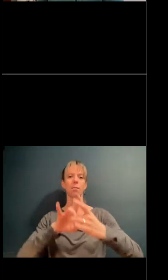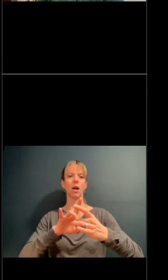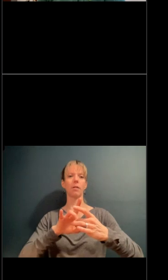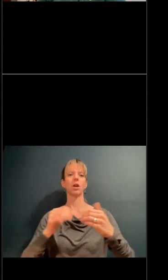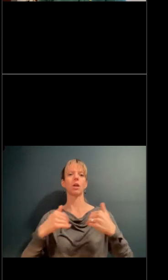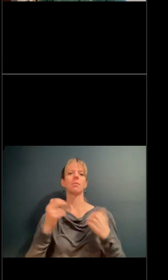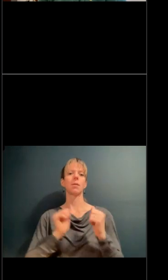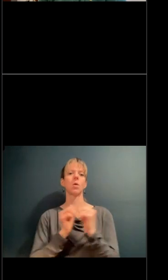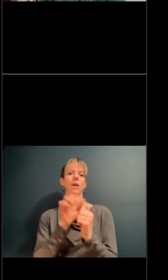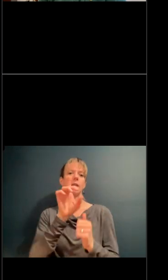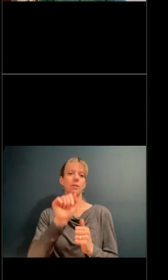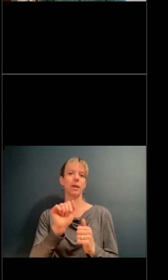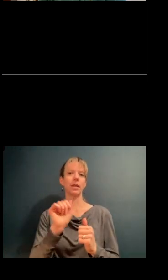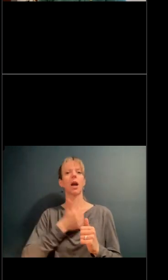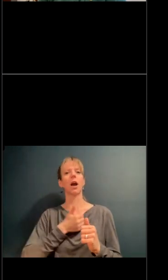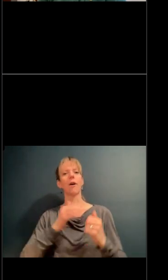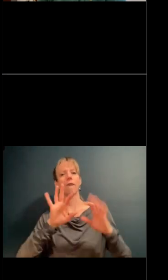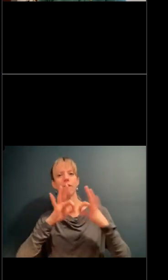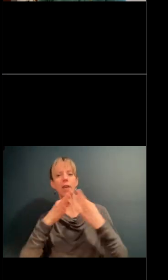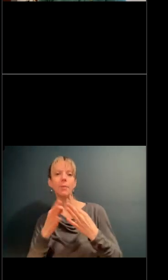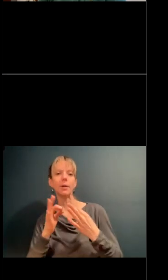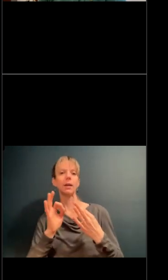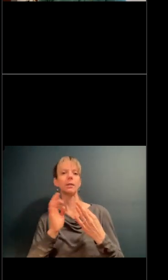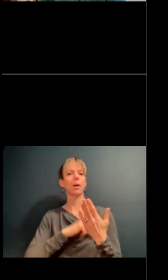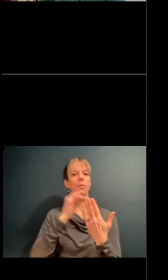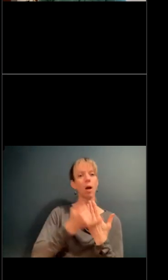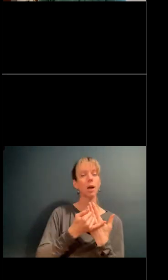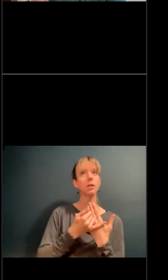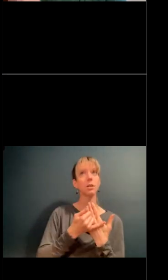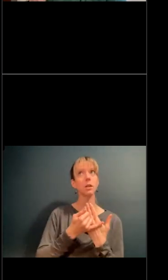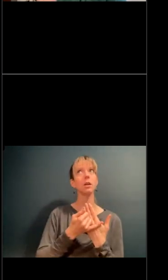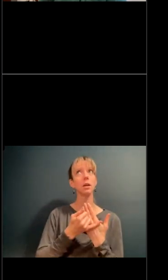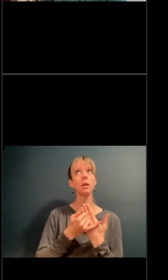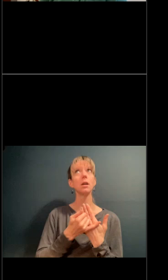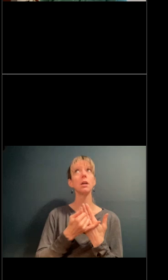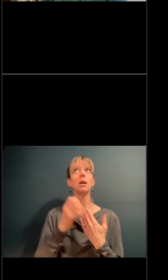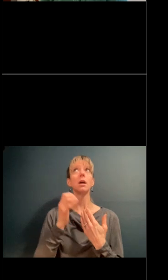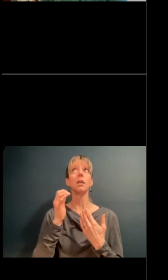and our families and our projects, and it is a call I think to reflection.